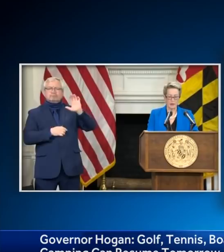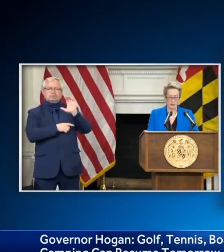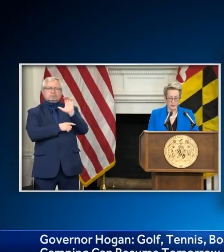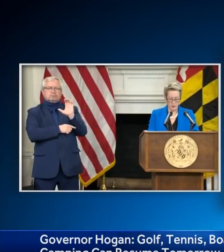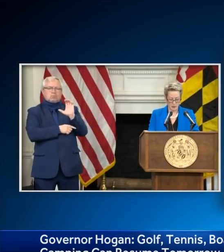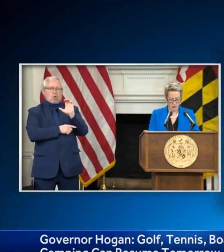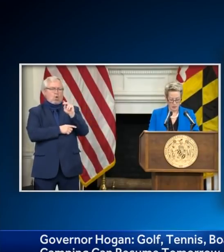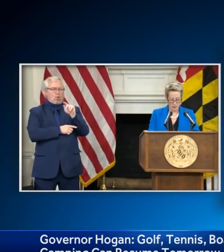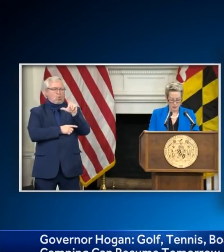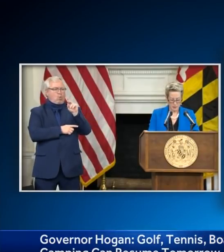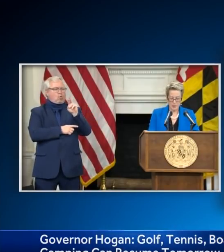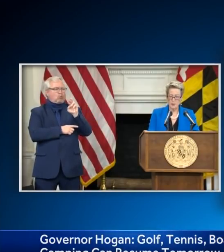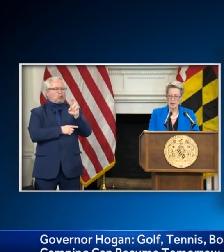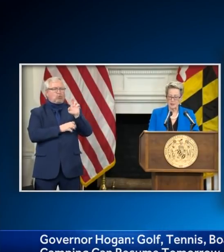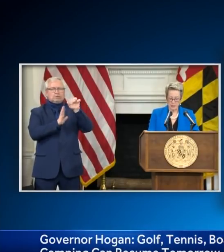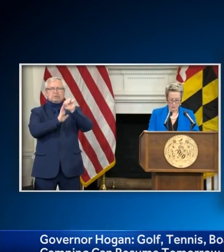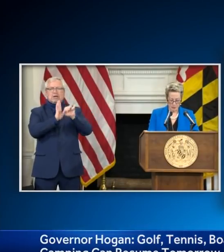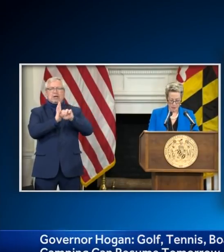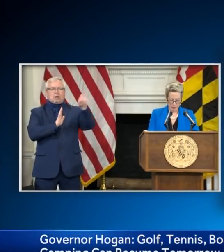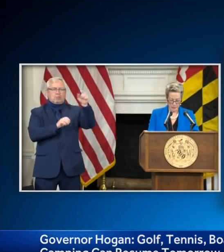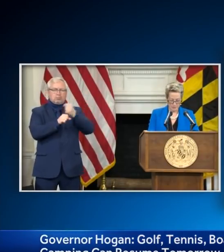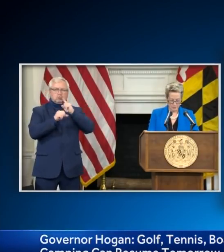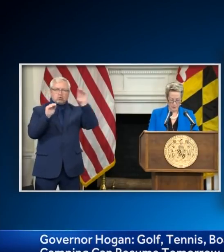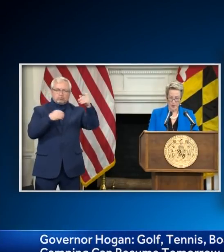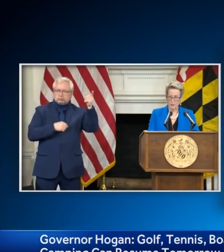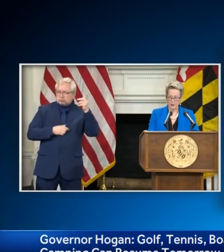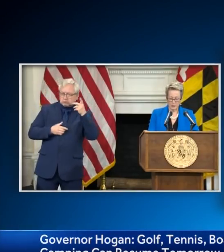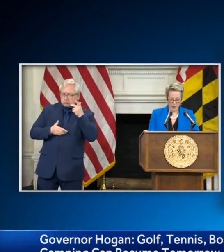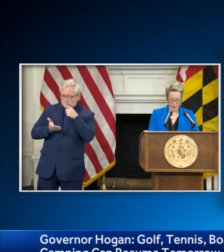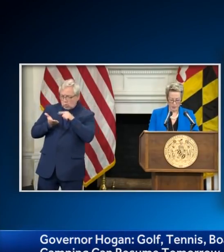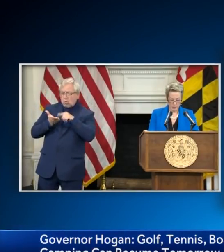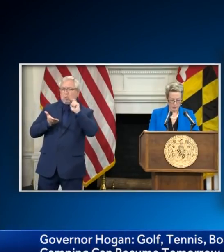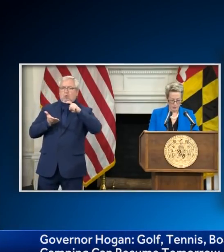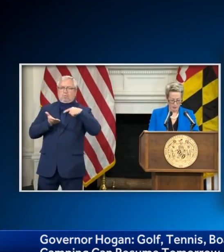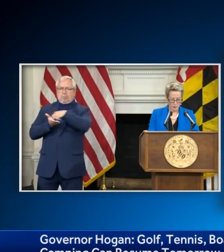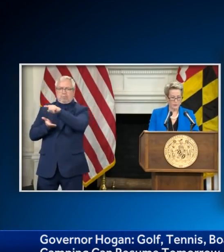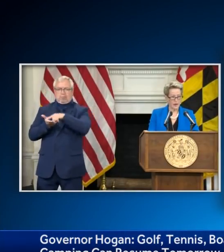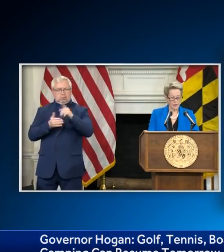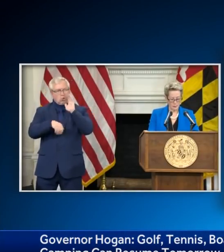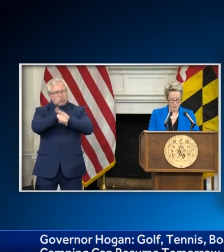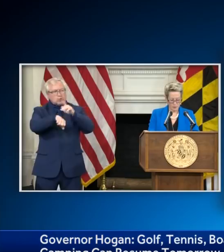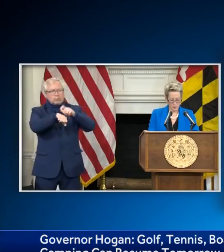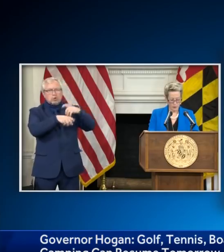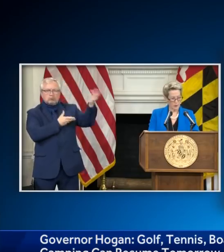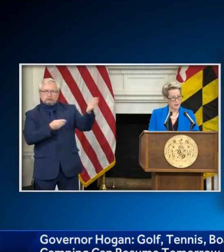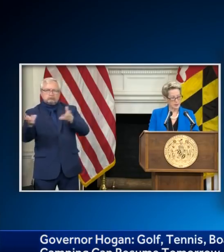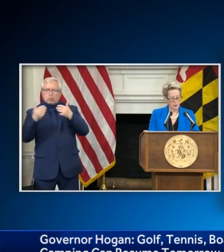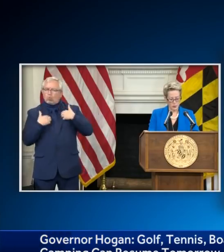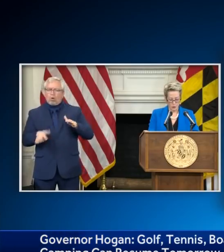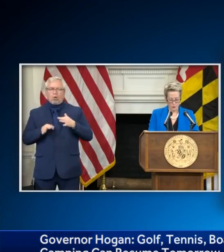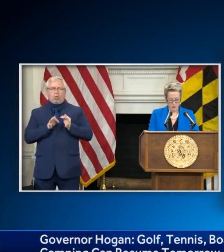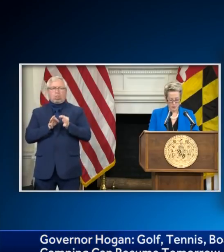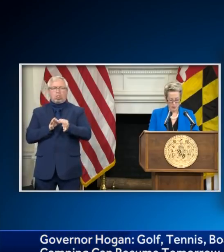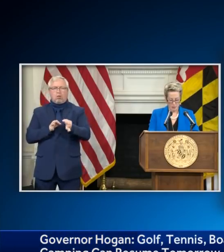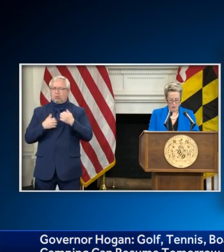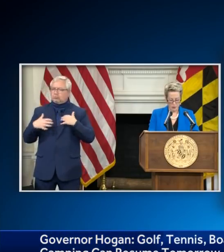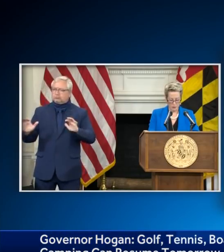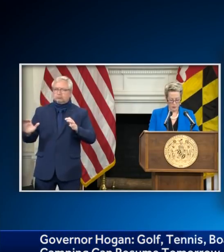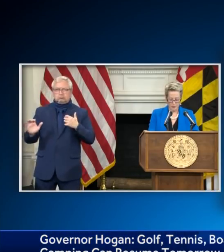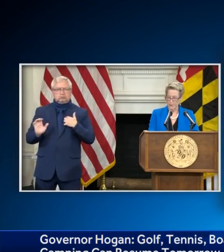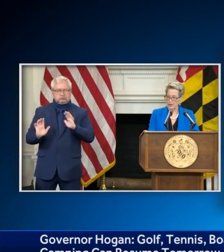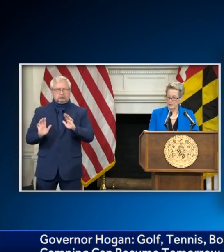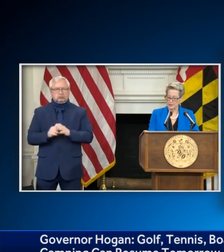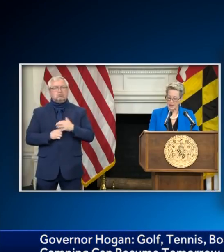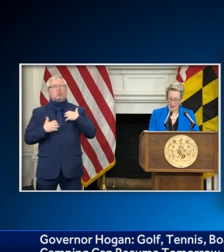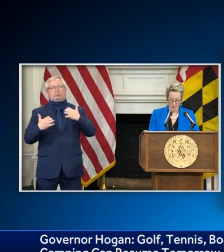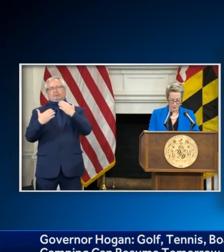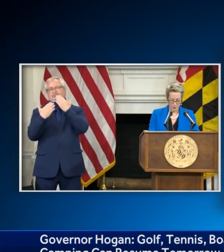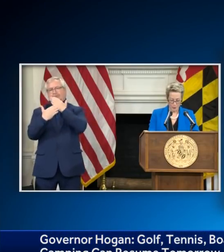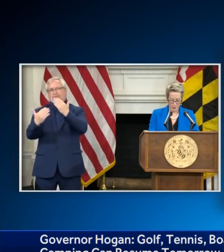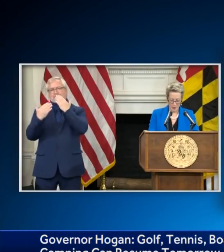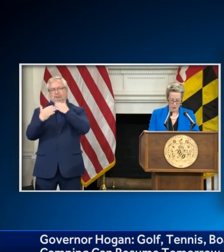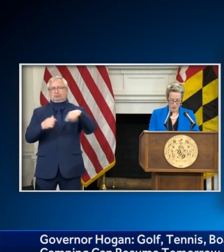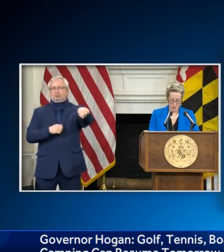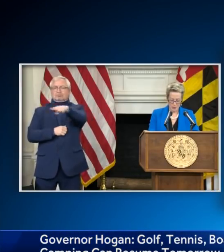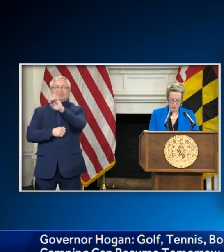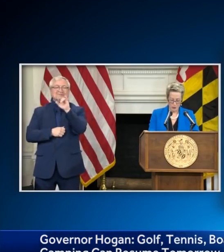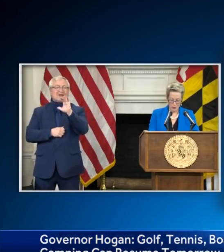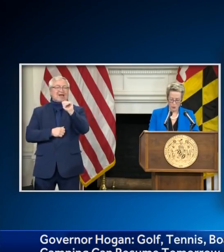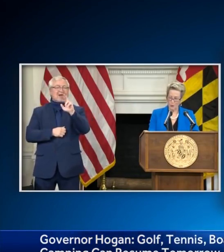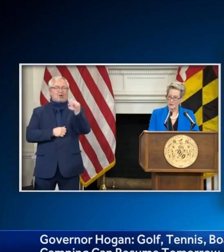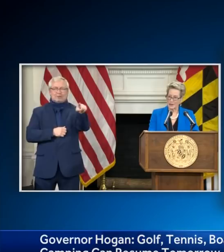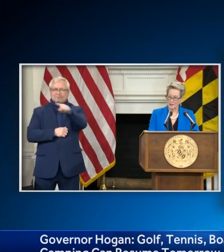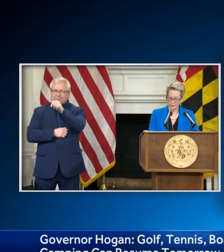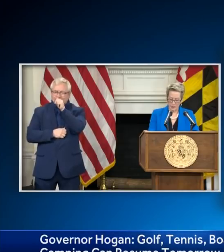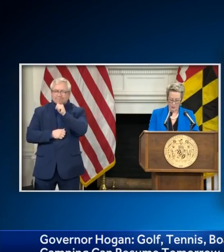WE WILL CONTINUE TO WORK DILIGENTLY WITH OUR PARTNERS AT THE COMPTROLLER’S OFFICE, AND EACH OF OUR ESSENTIAL PERSONNEL CHILDCARE PROVIDERS TO KEEP THESE PAYMENTS UP-TO-DATE.